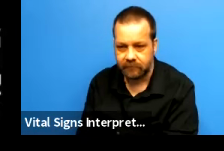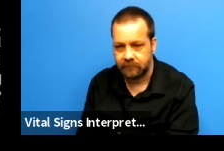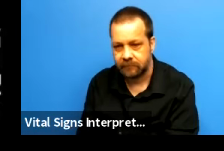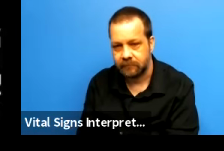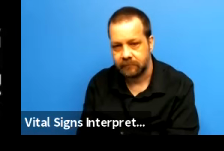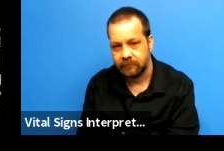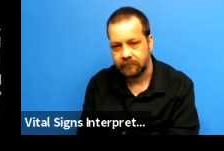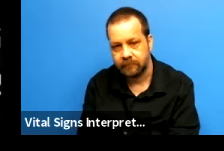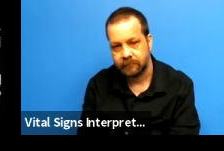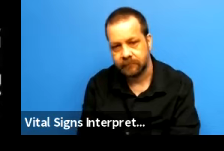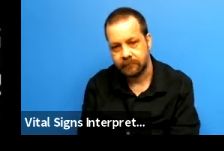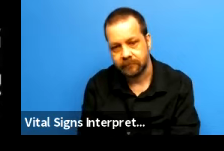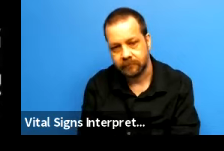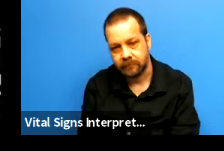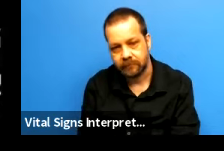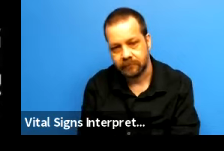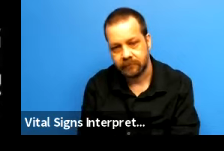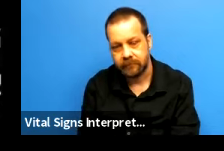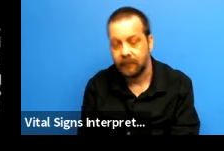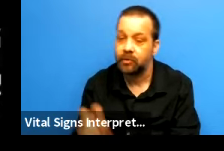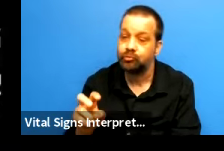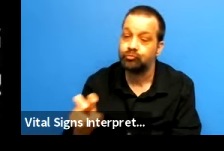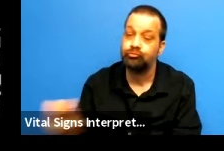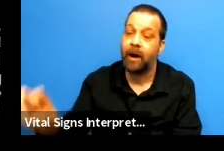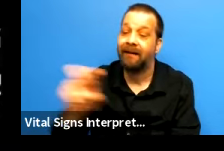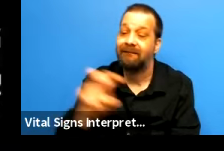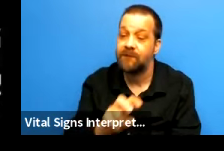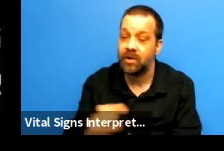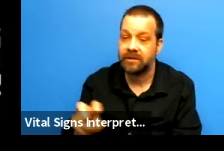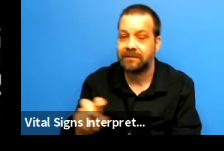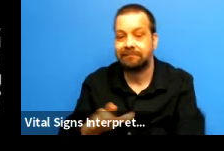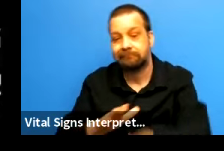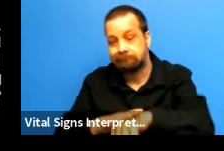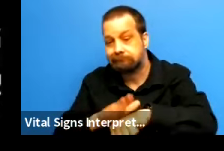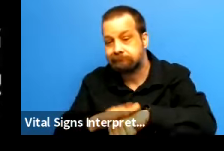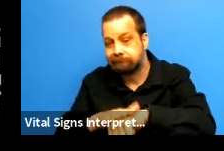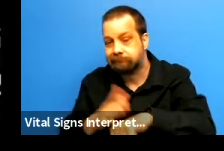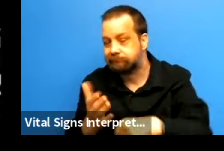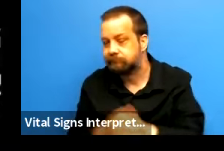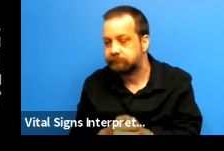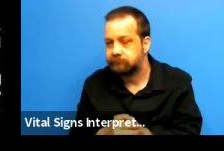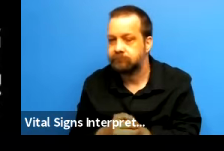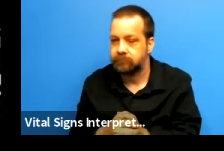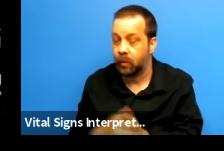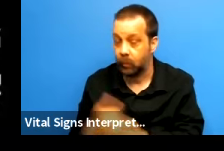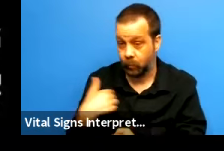So travel precautions. Really what we are doing and what I know a lot of folks